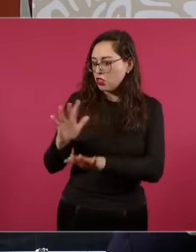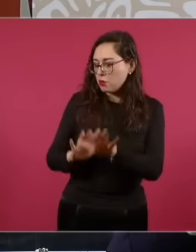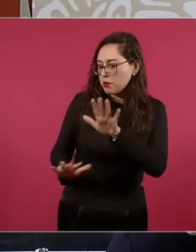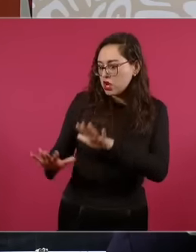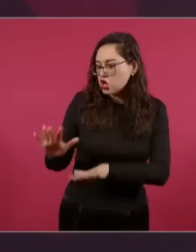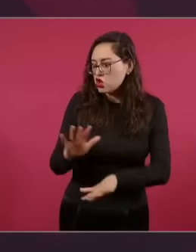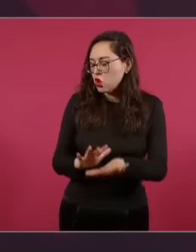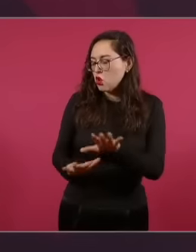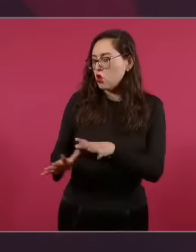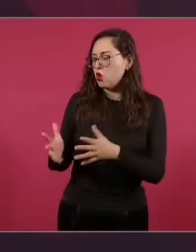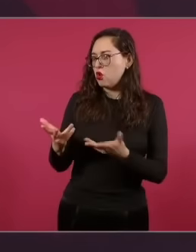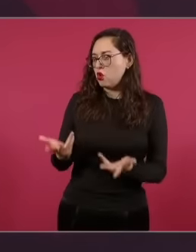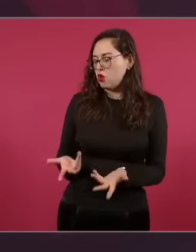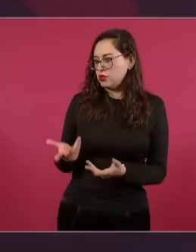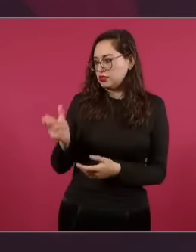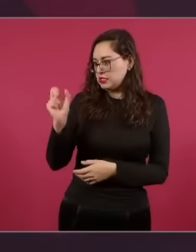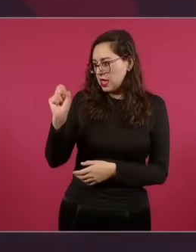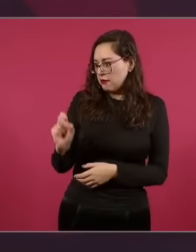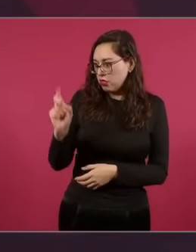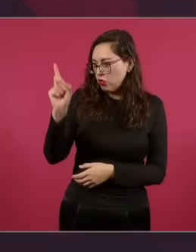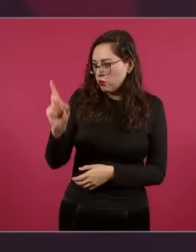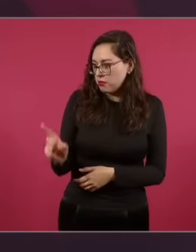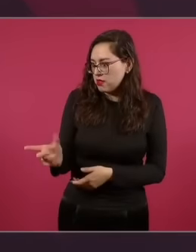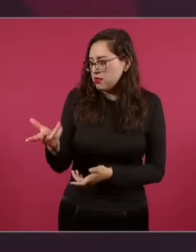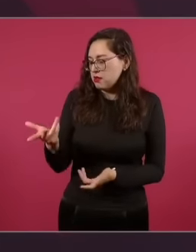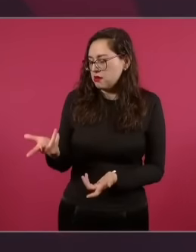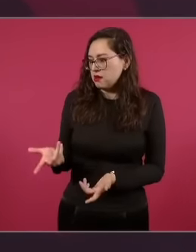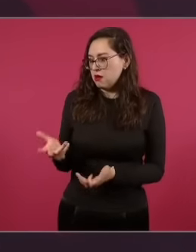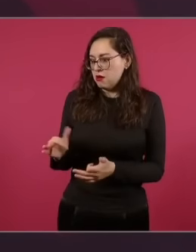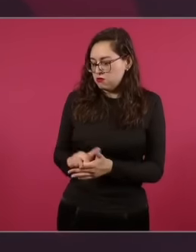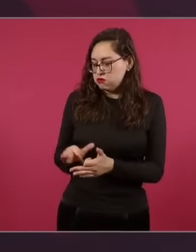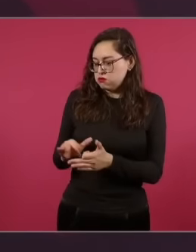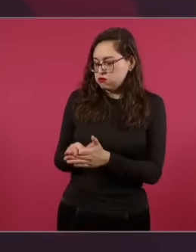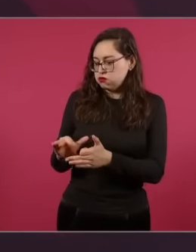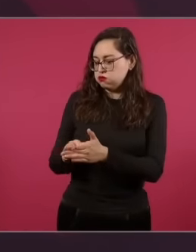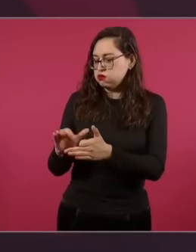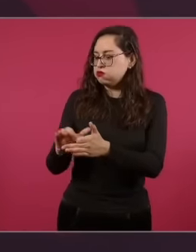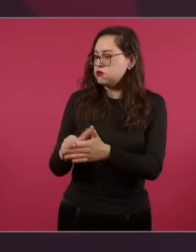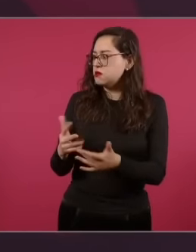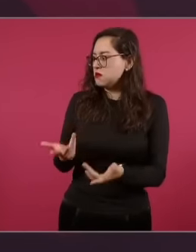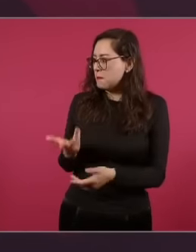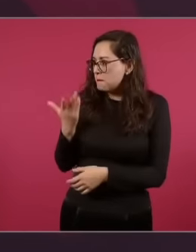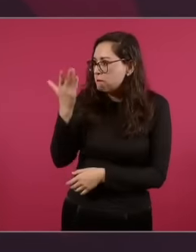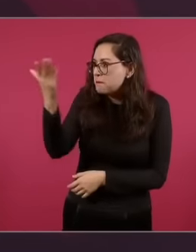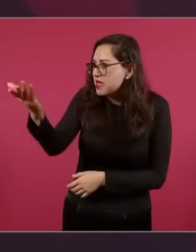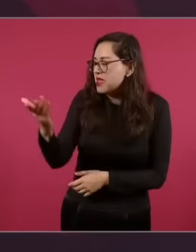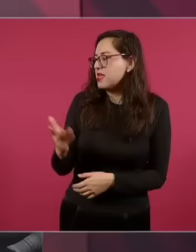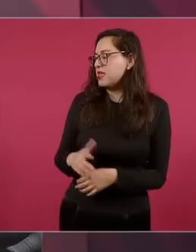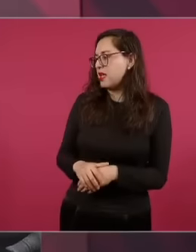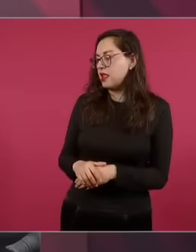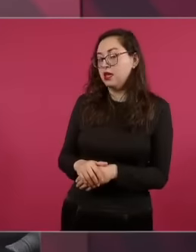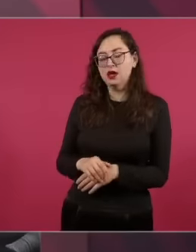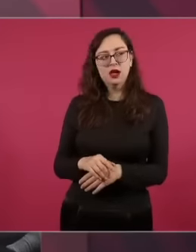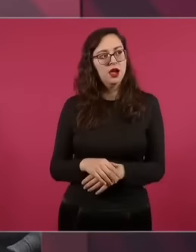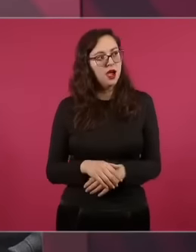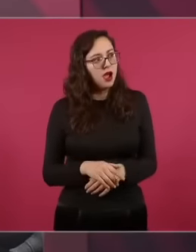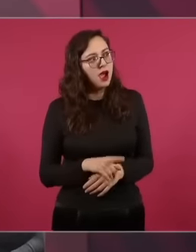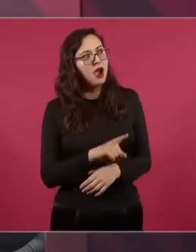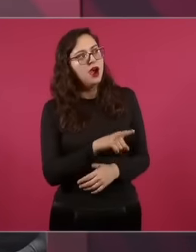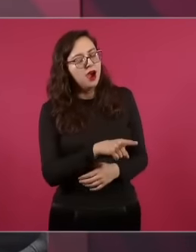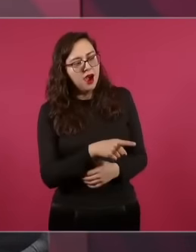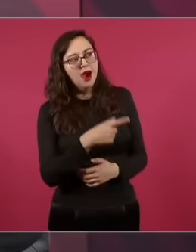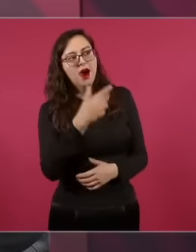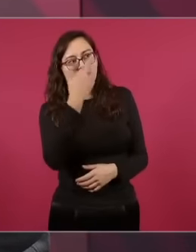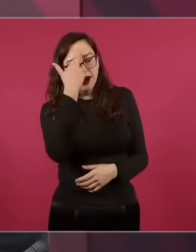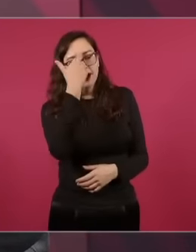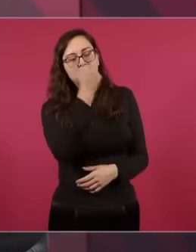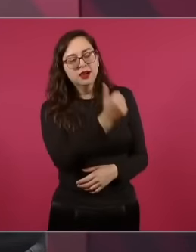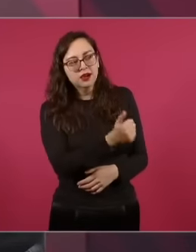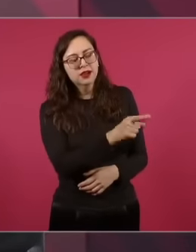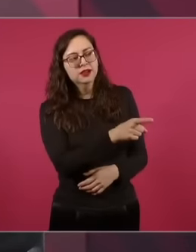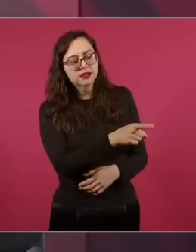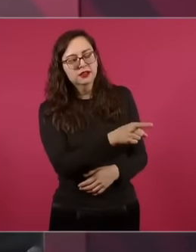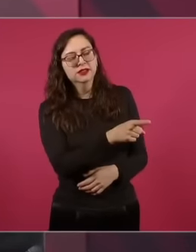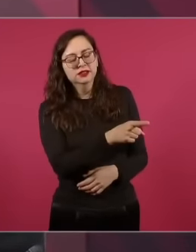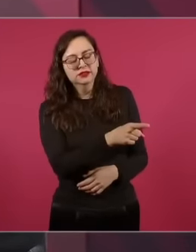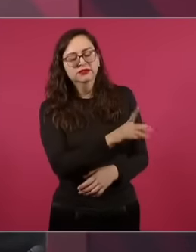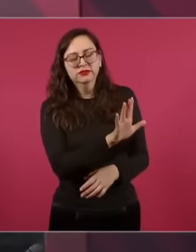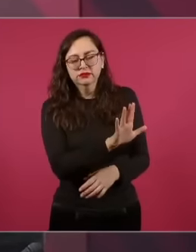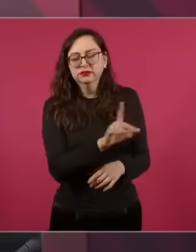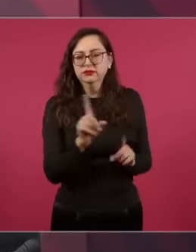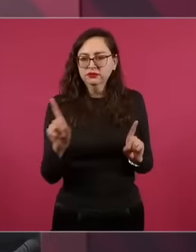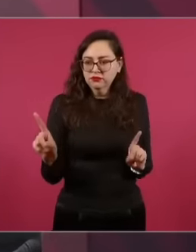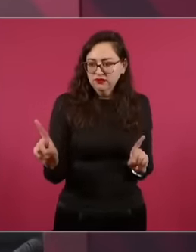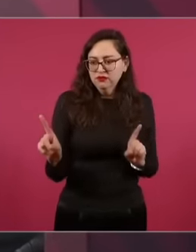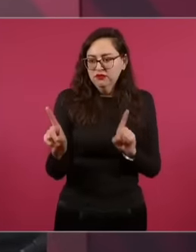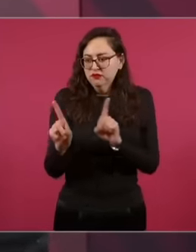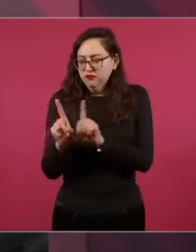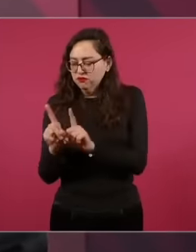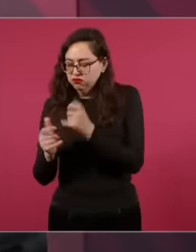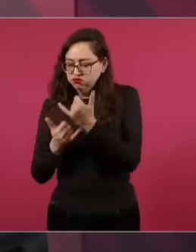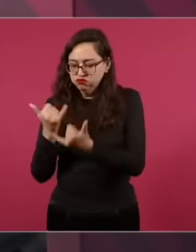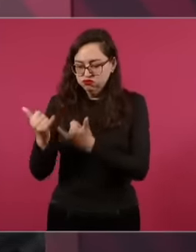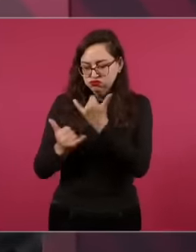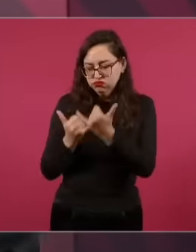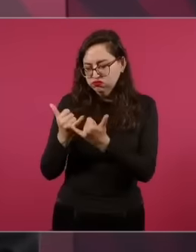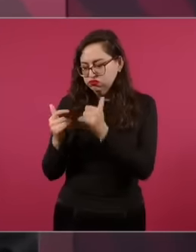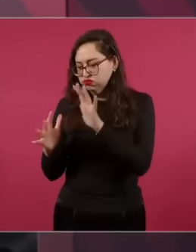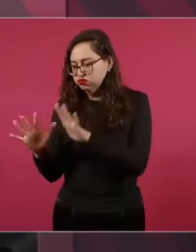in the pines on the weekends ask him to give you one and continue this opportunity s weekend